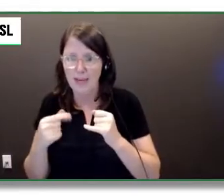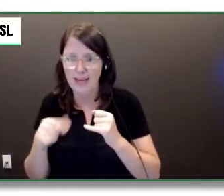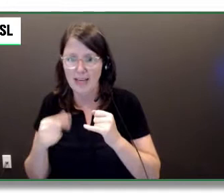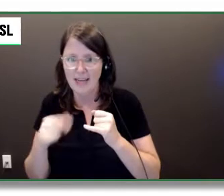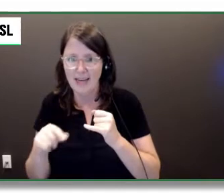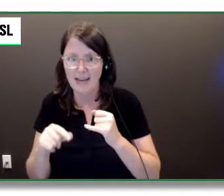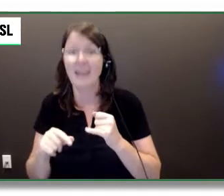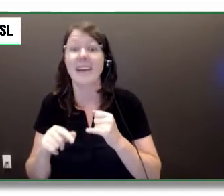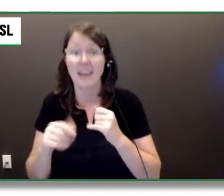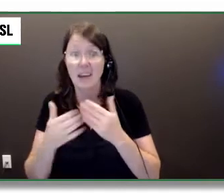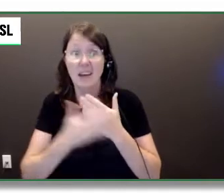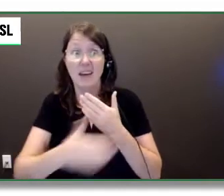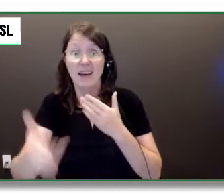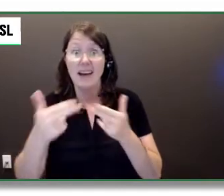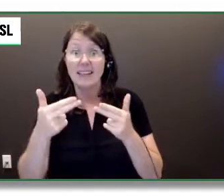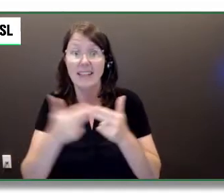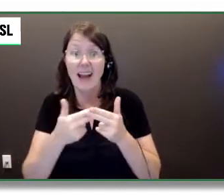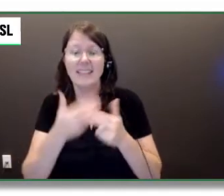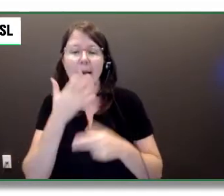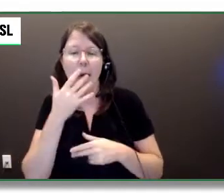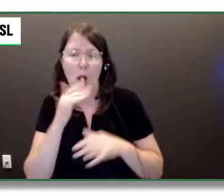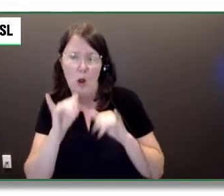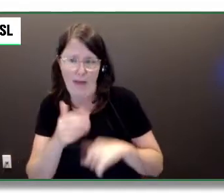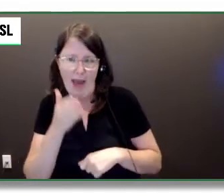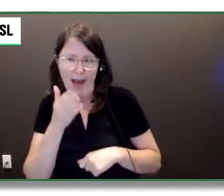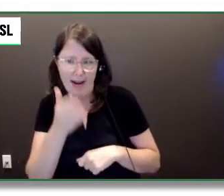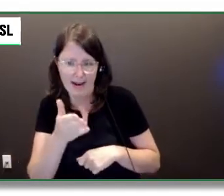So on the right here are some points about access that I want to share with